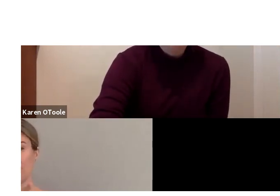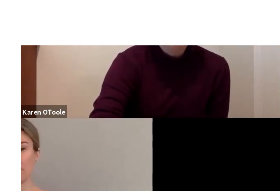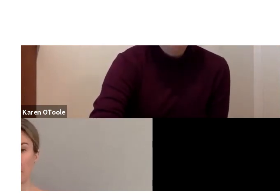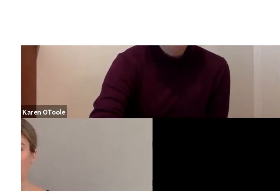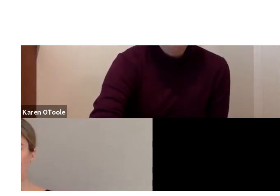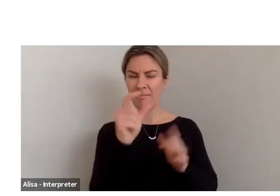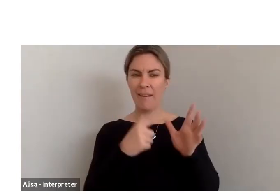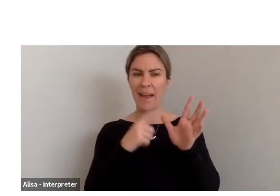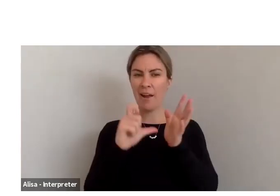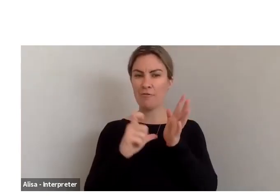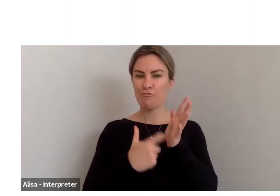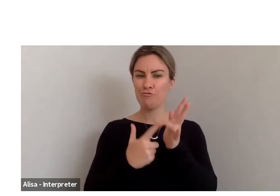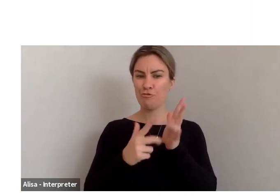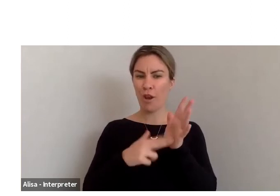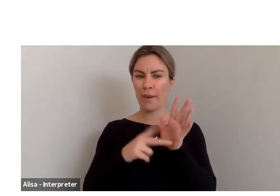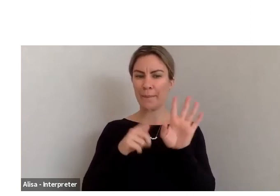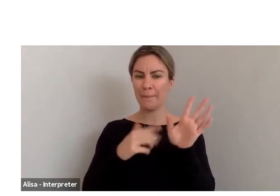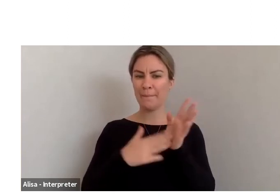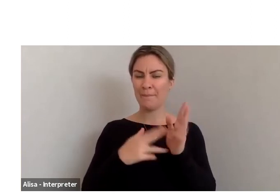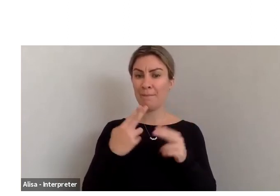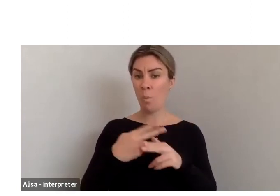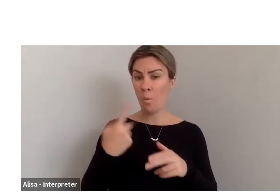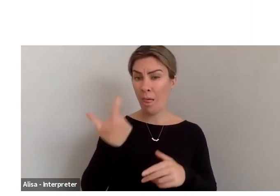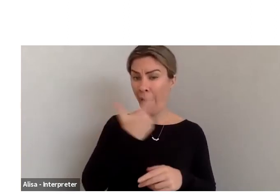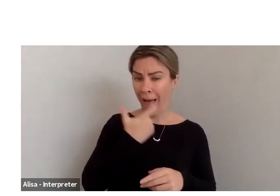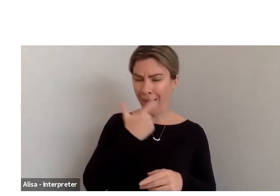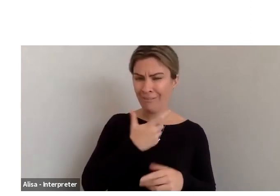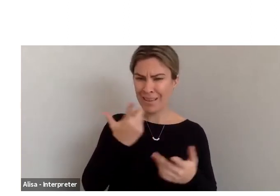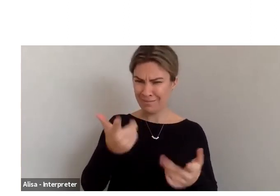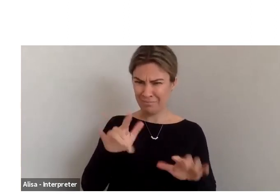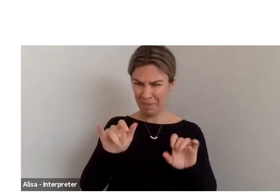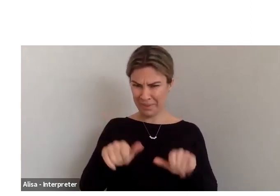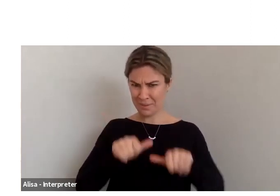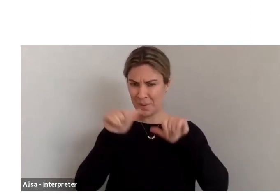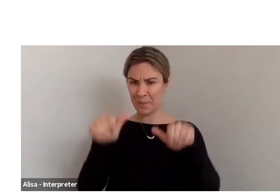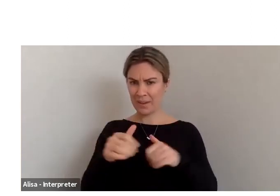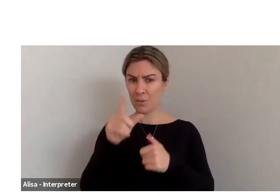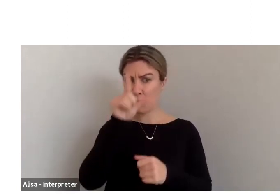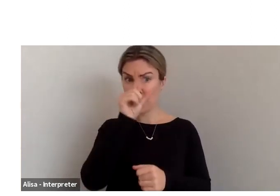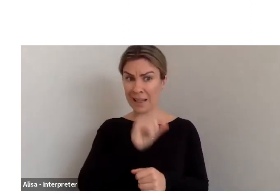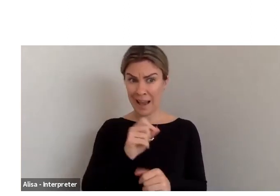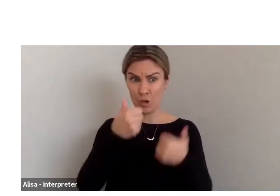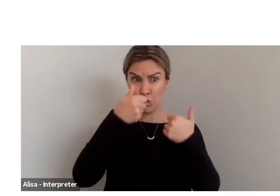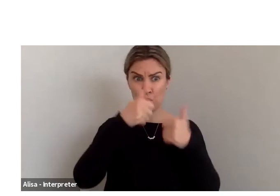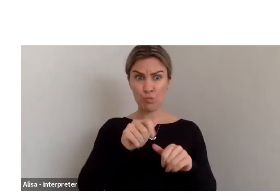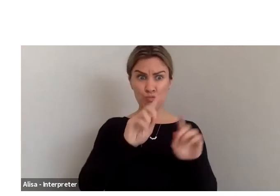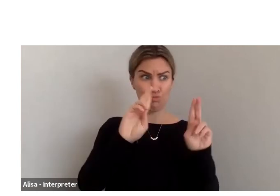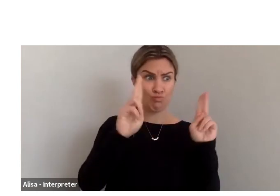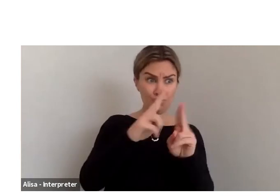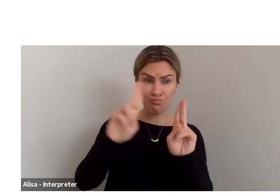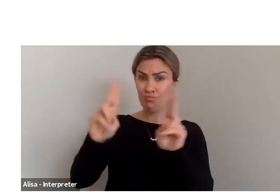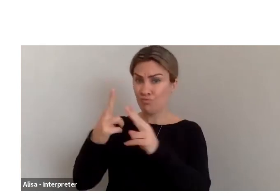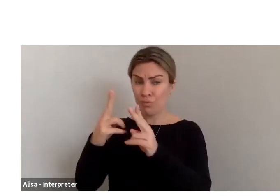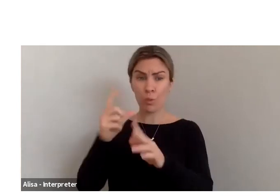This is a world where acronym and slaying exist.